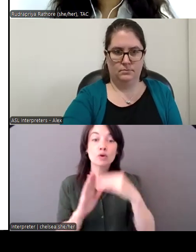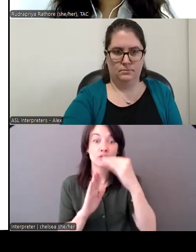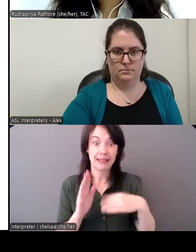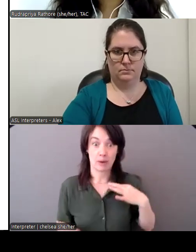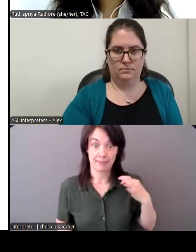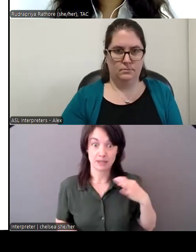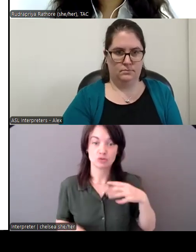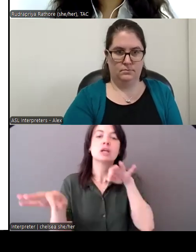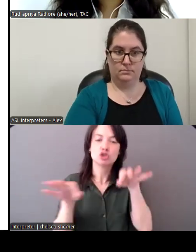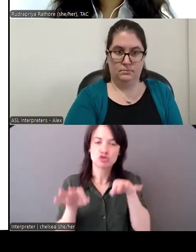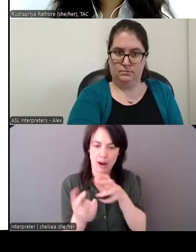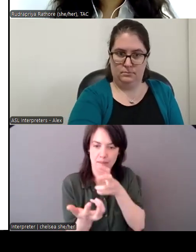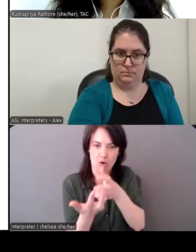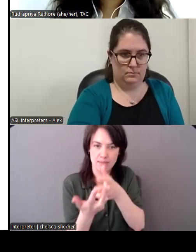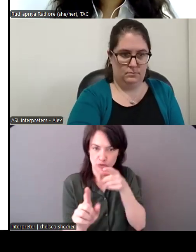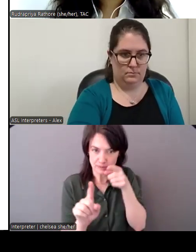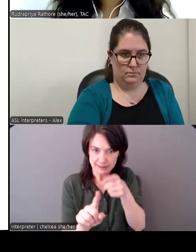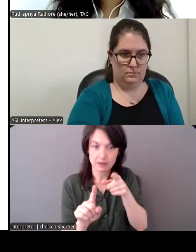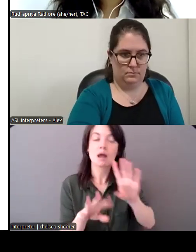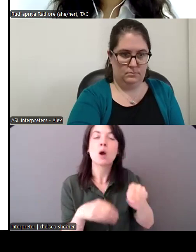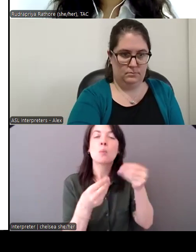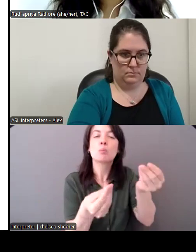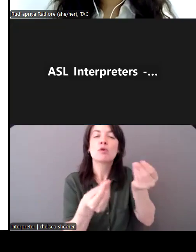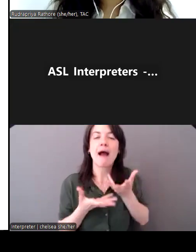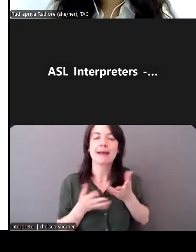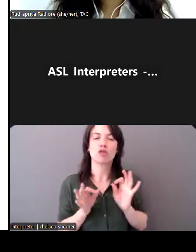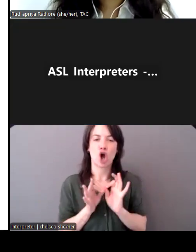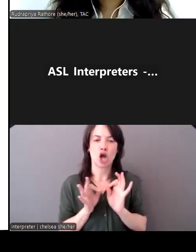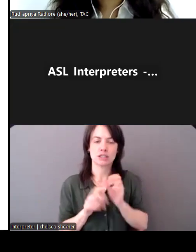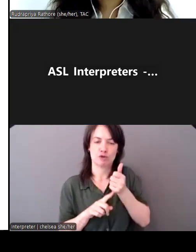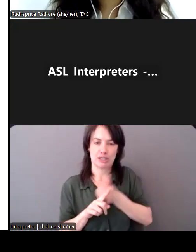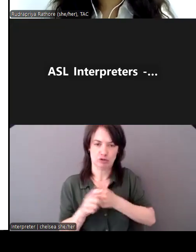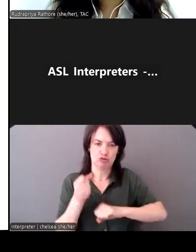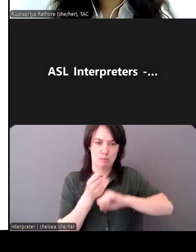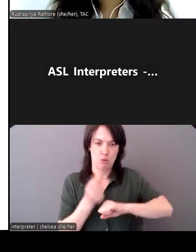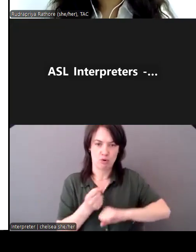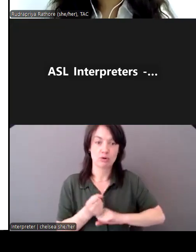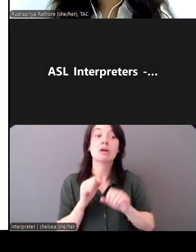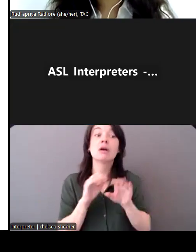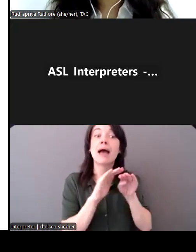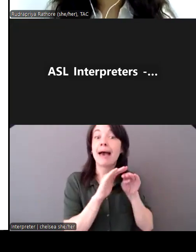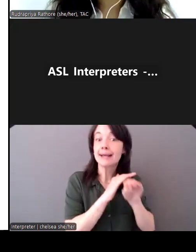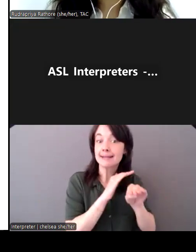provide the cost for it and accessibility grants are always given on top of the regular uh regular